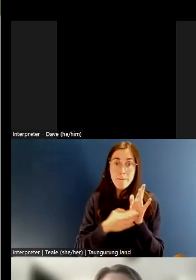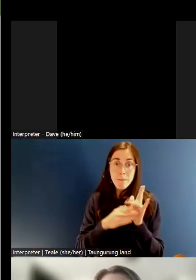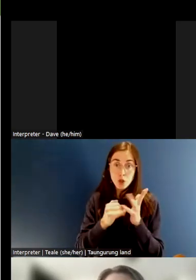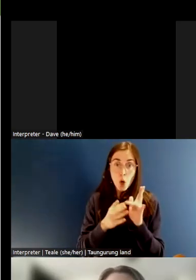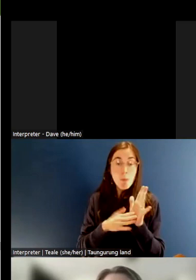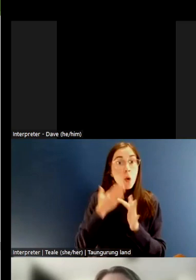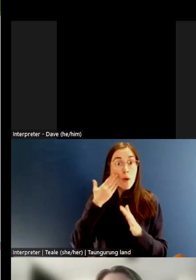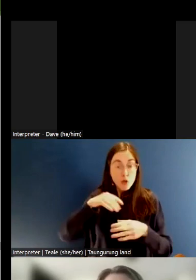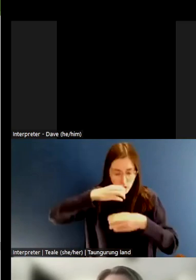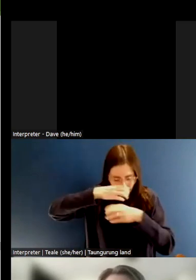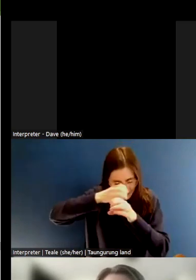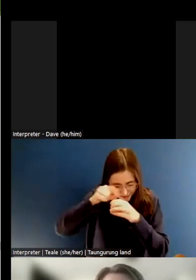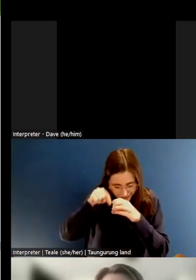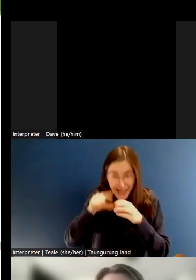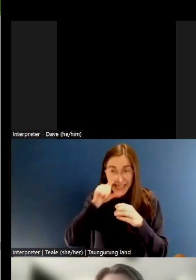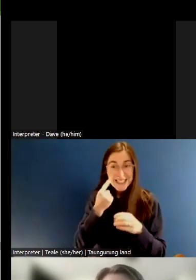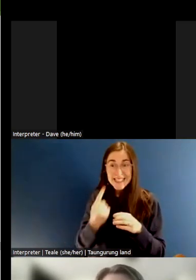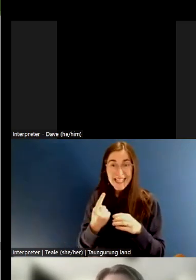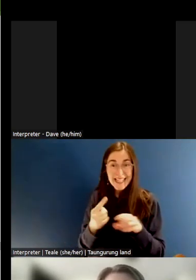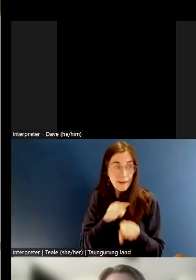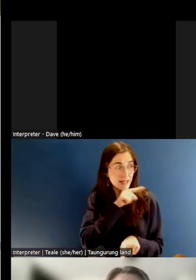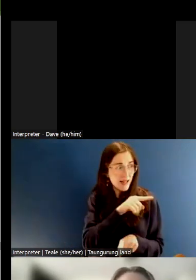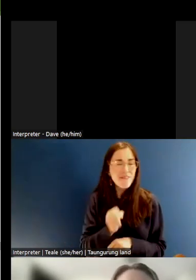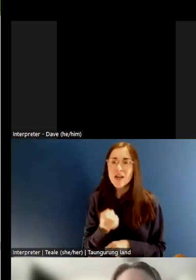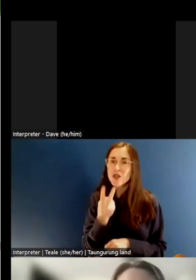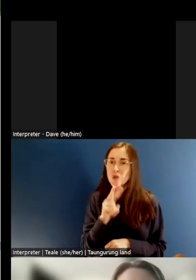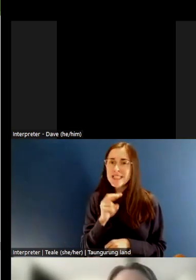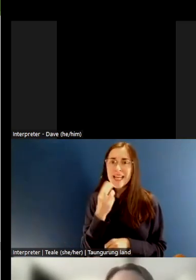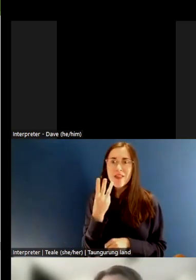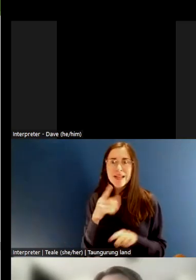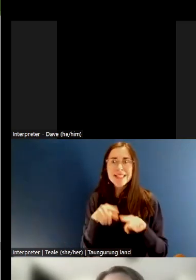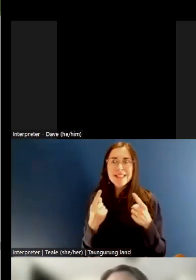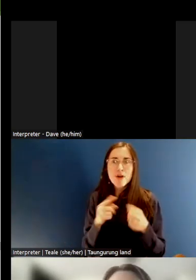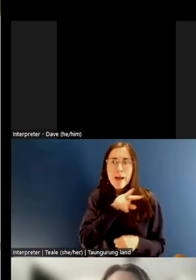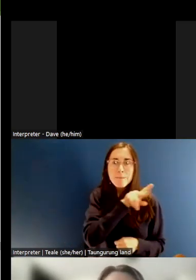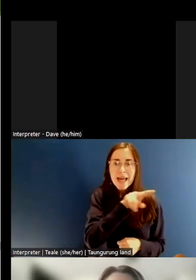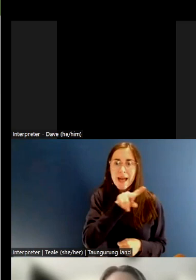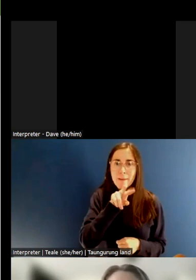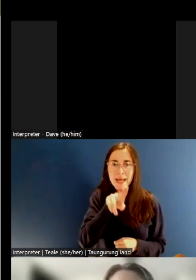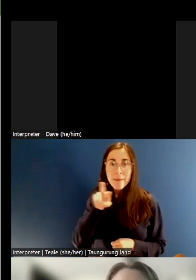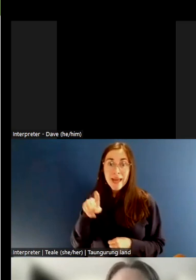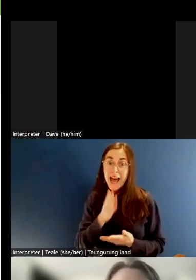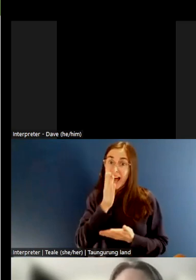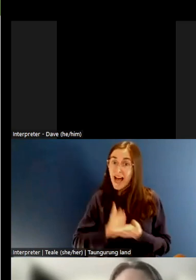And so you can see there's 23 pairs there, and you get half from your mom, half from your dad.